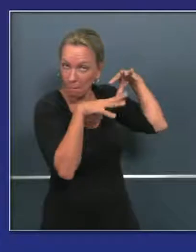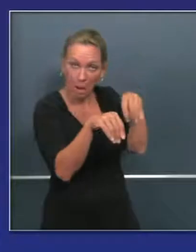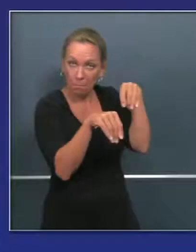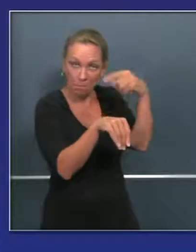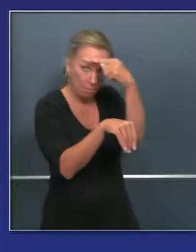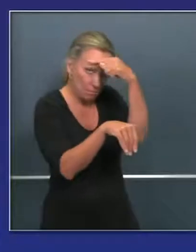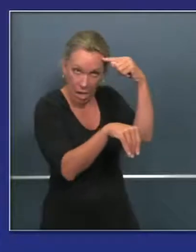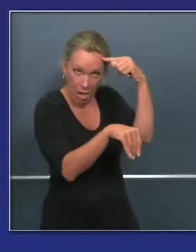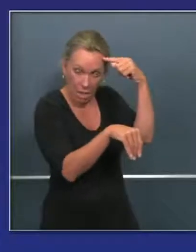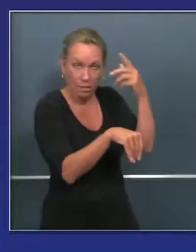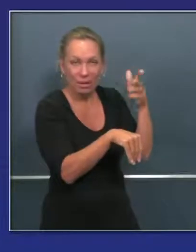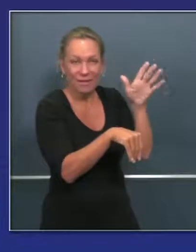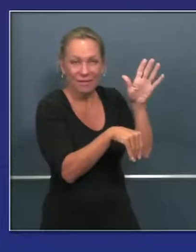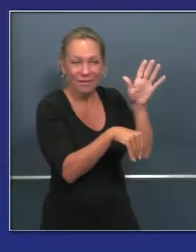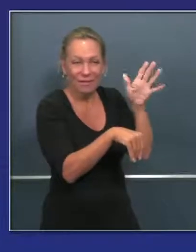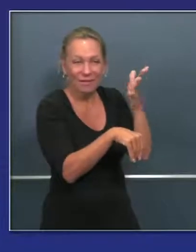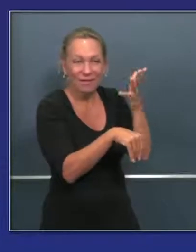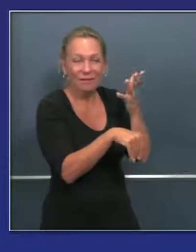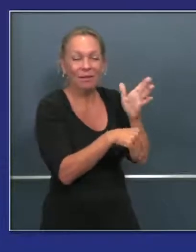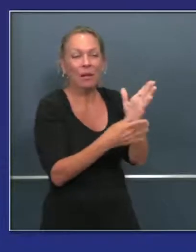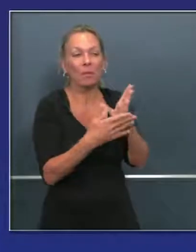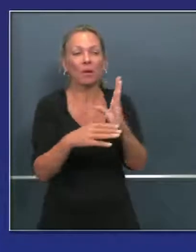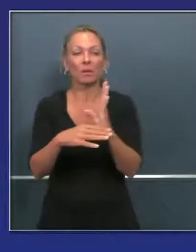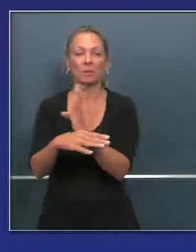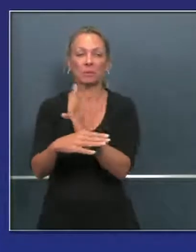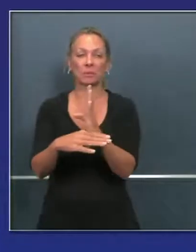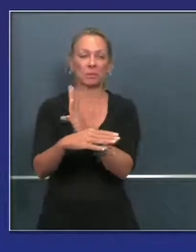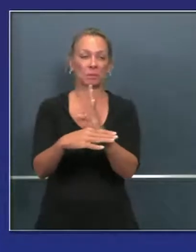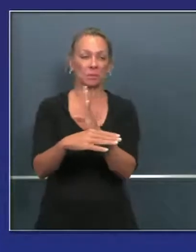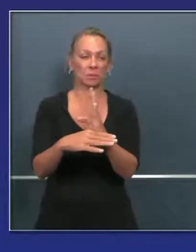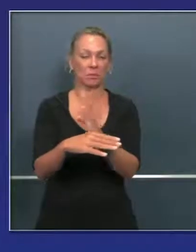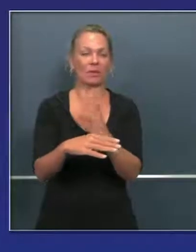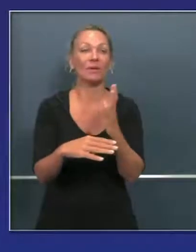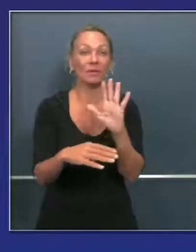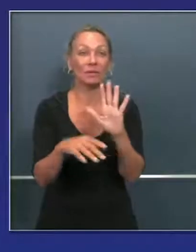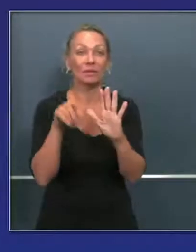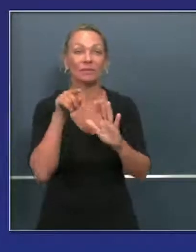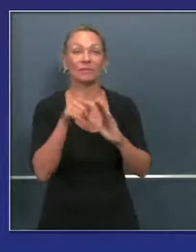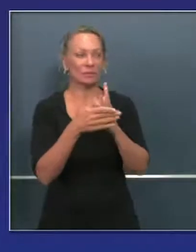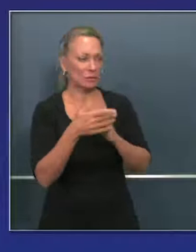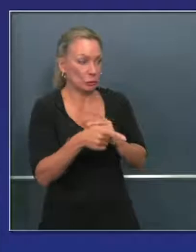other parts of the state in a federal prison and that increases the total number of cases